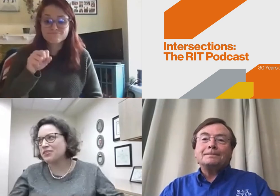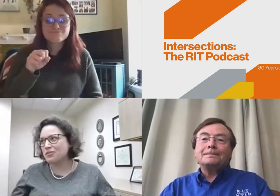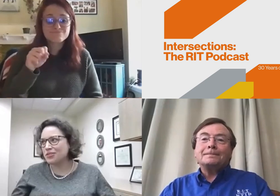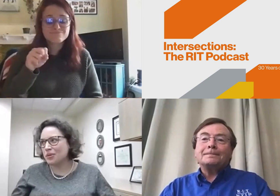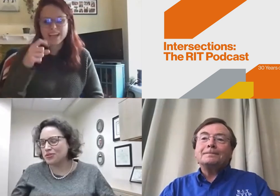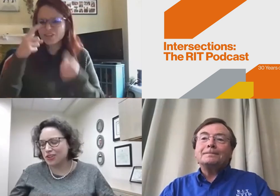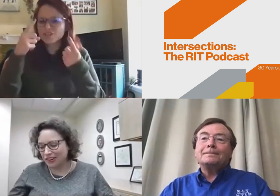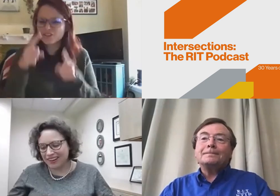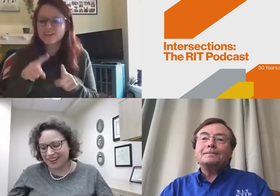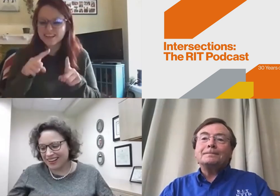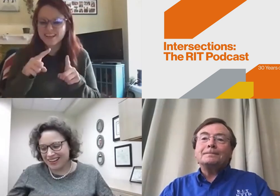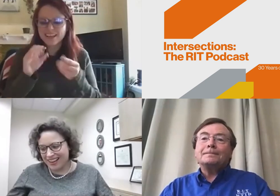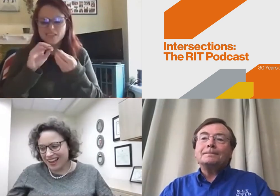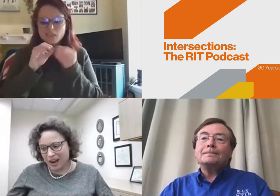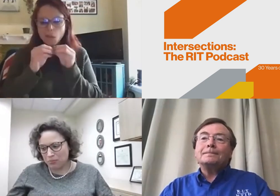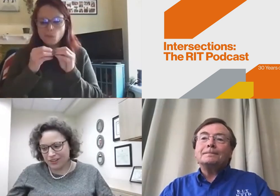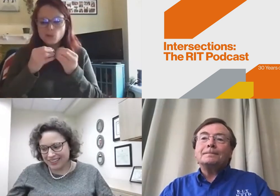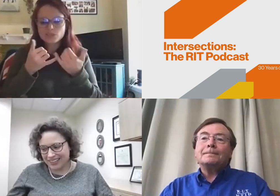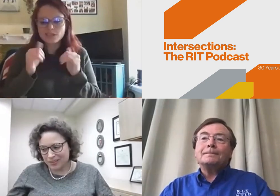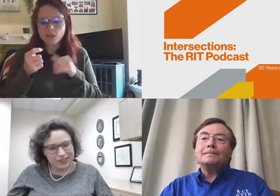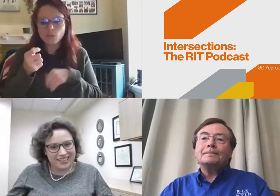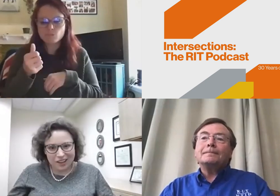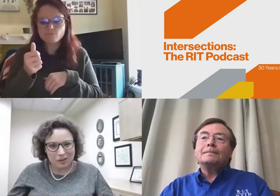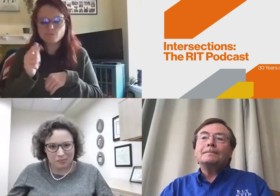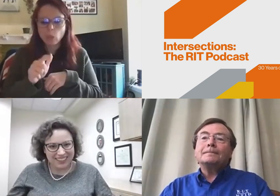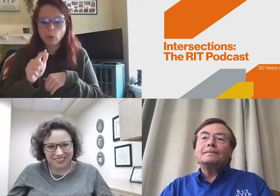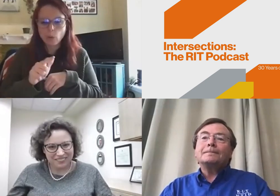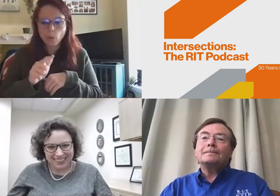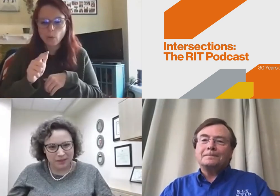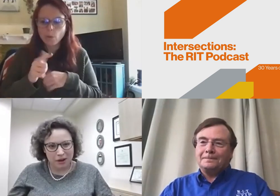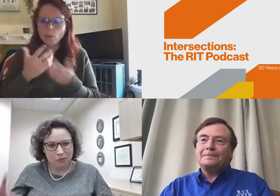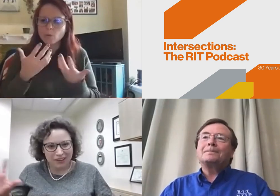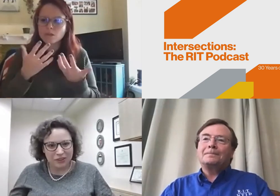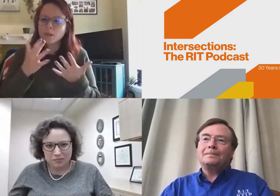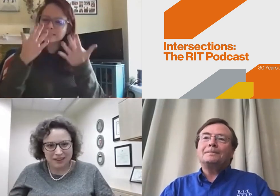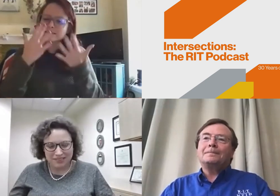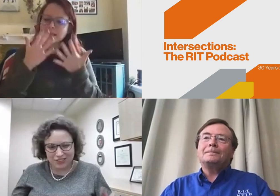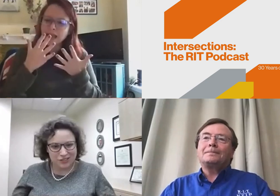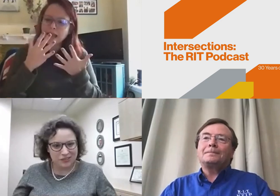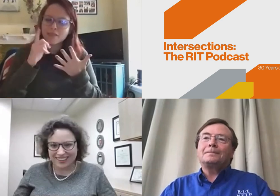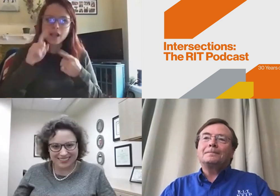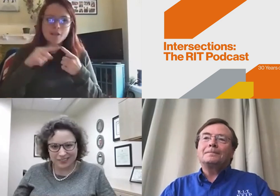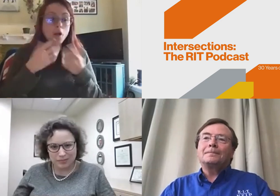Those numbers are pretty solemn when we think about what could be versus what is in terms